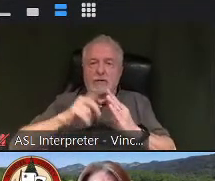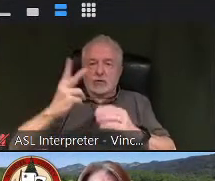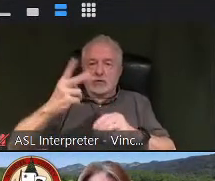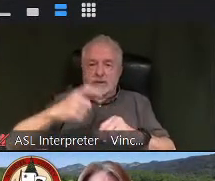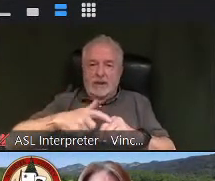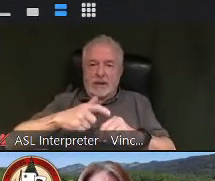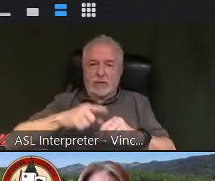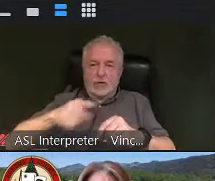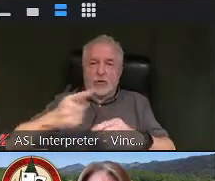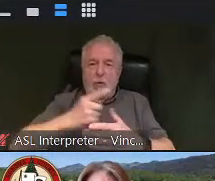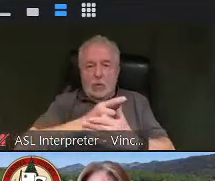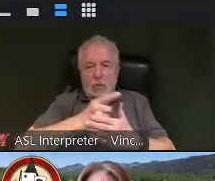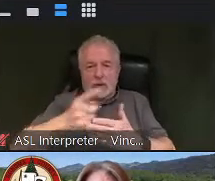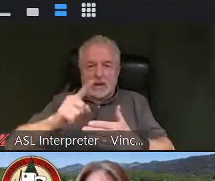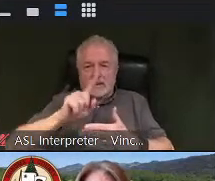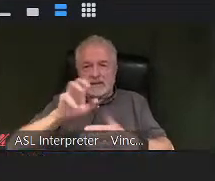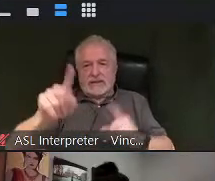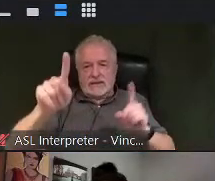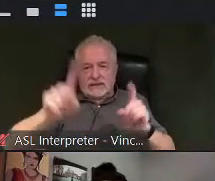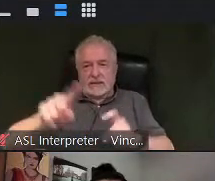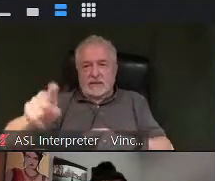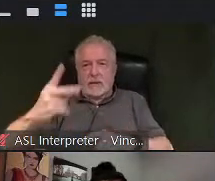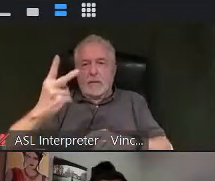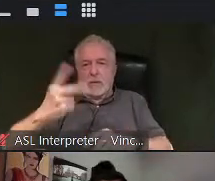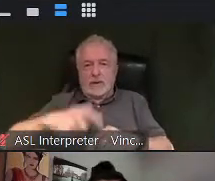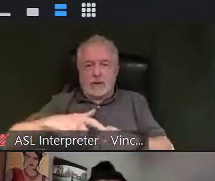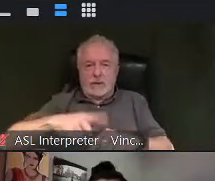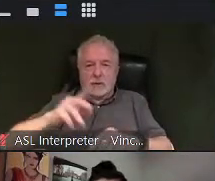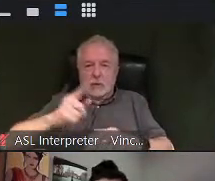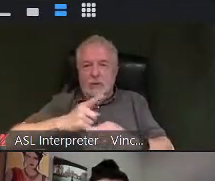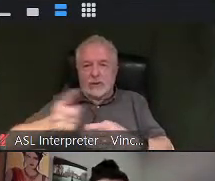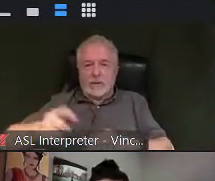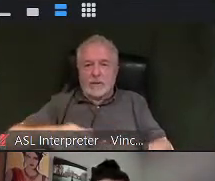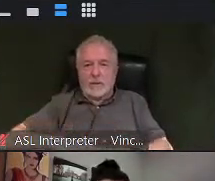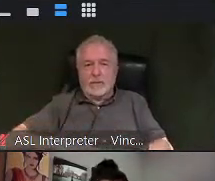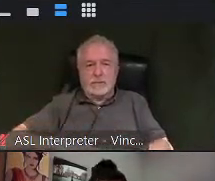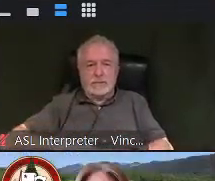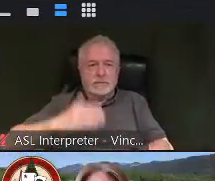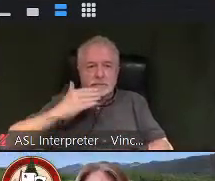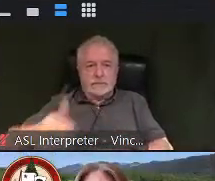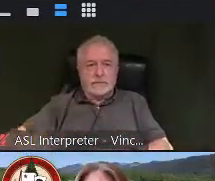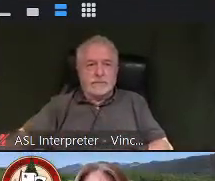during the week, they have to get tested both times during the week. Thank you.